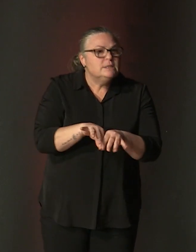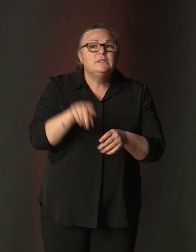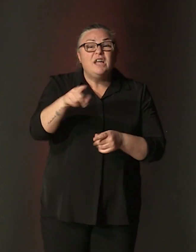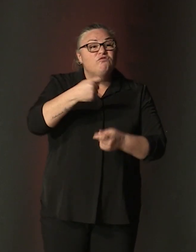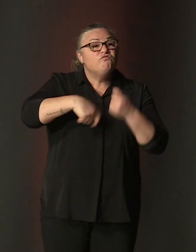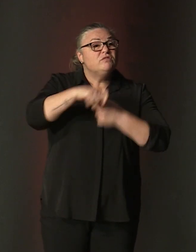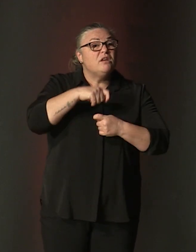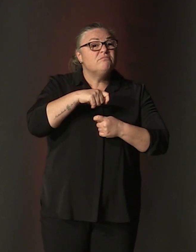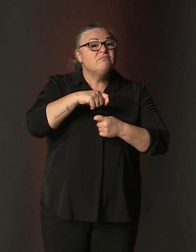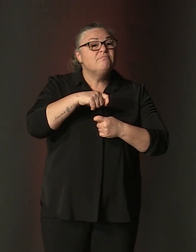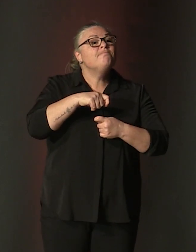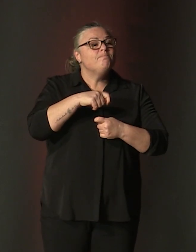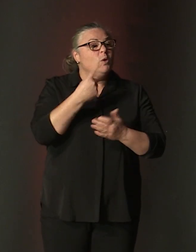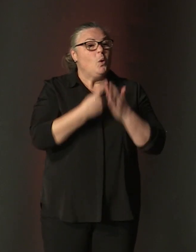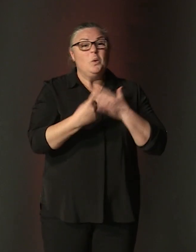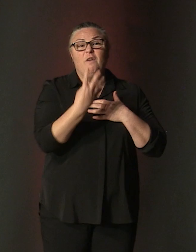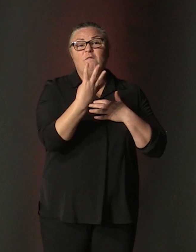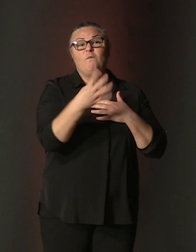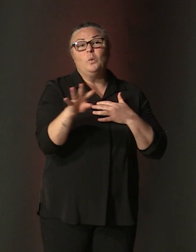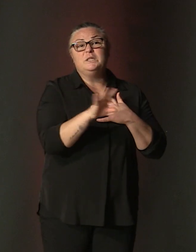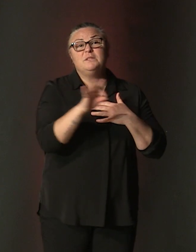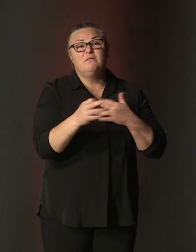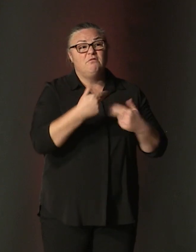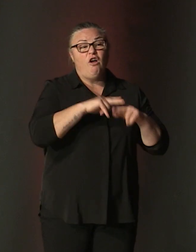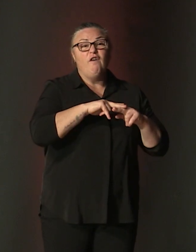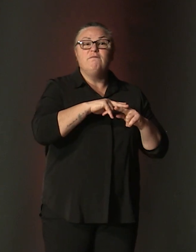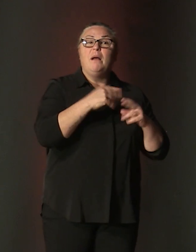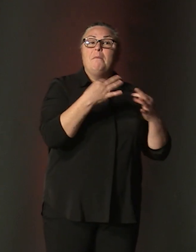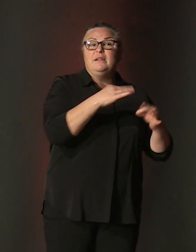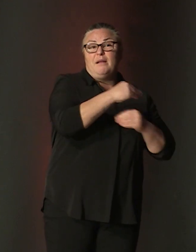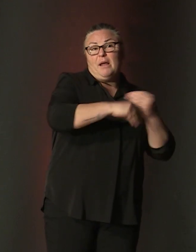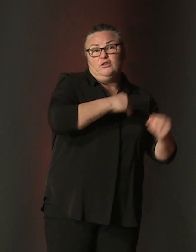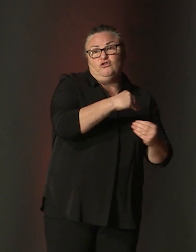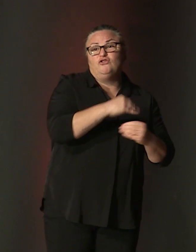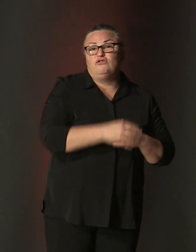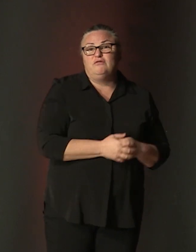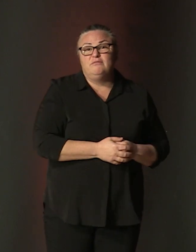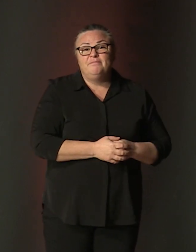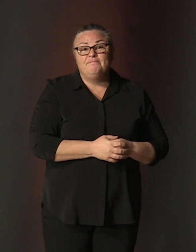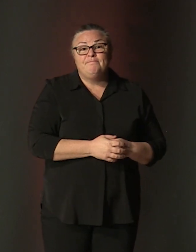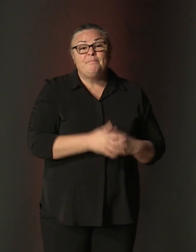That's a particularly sad example, with a national recycling rate below 10% .